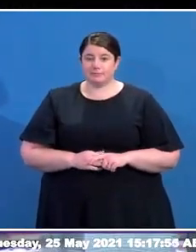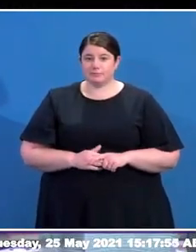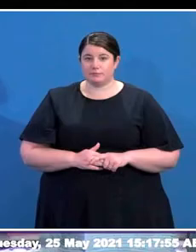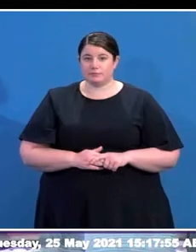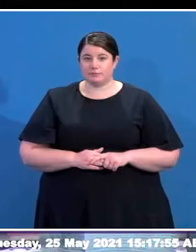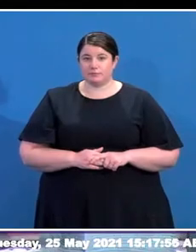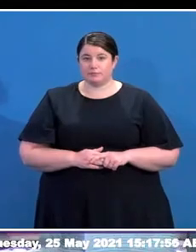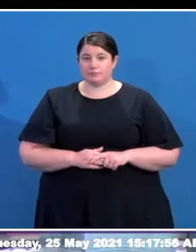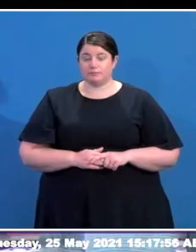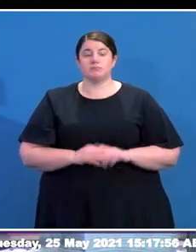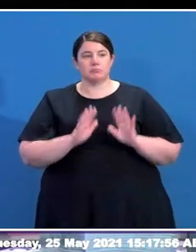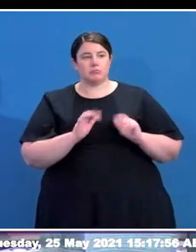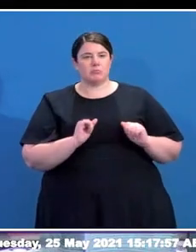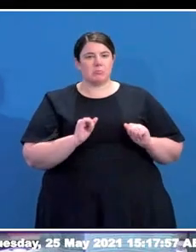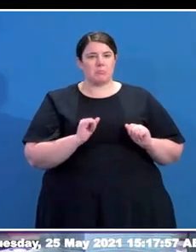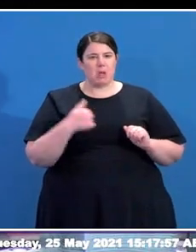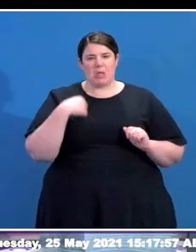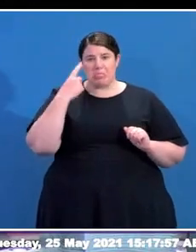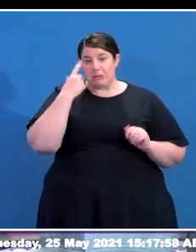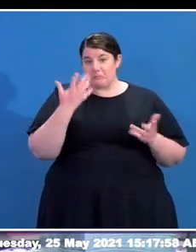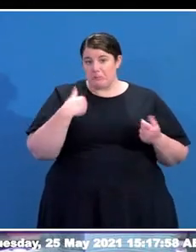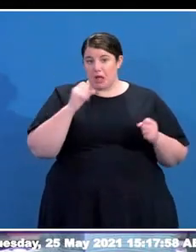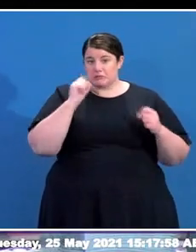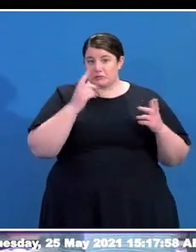I think I understand now, thank you.